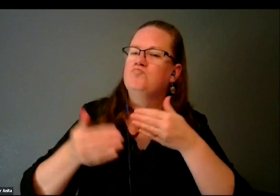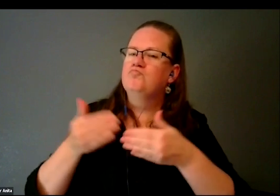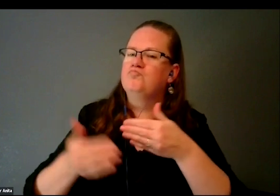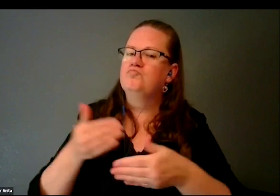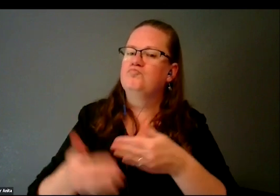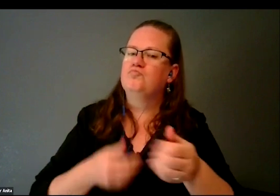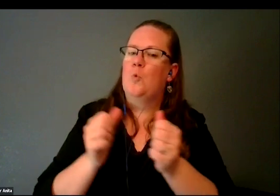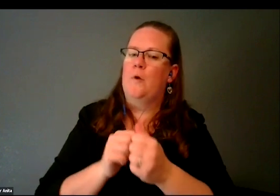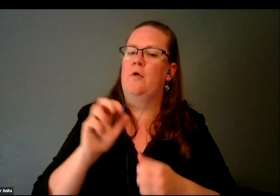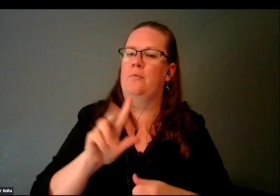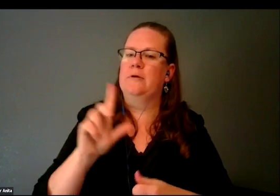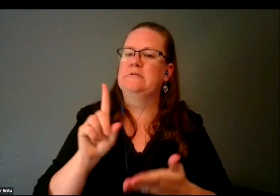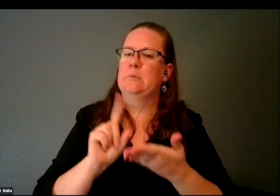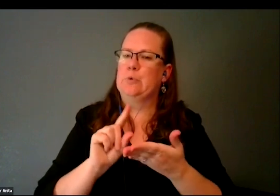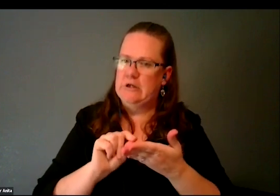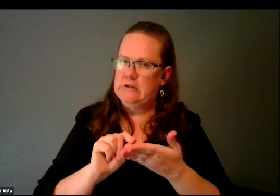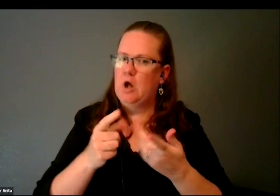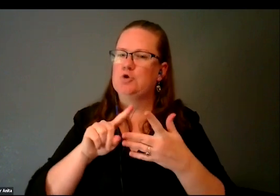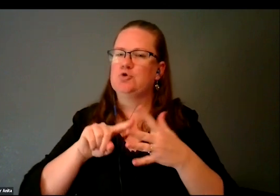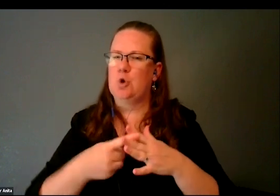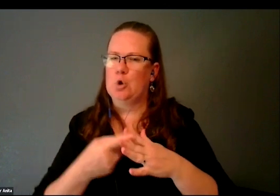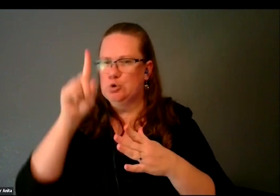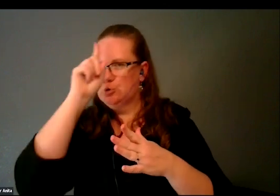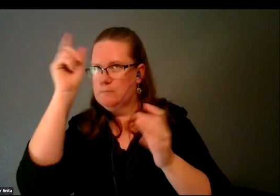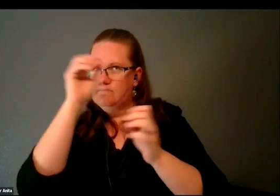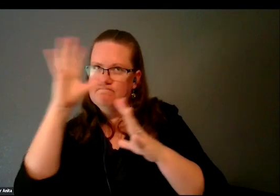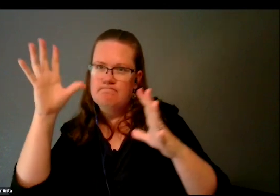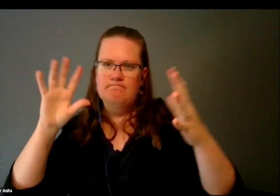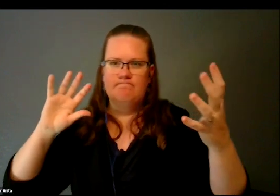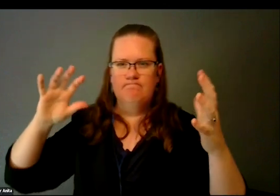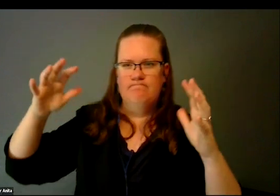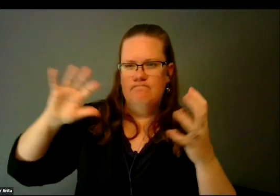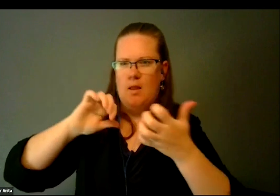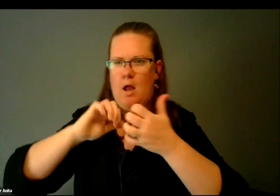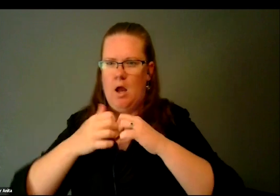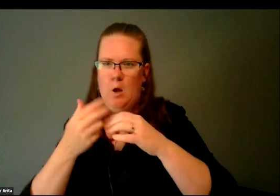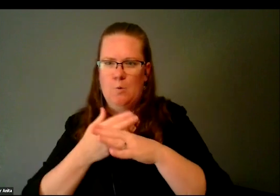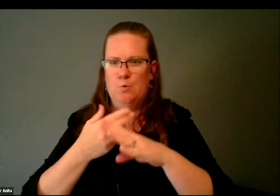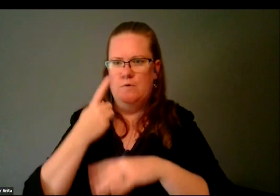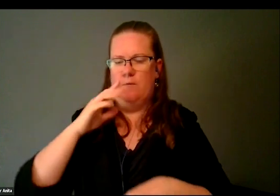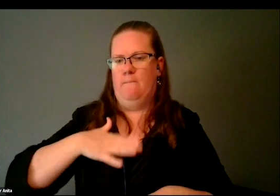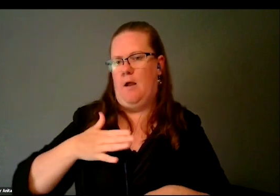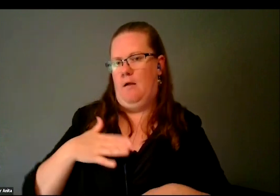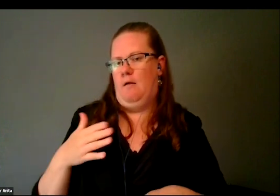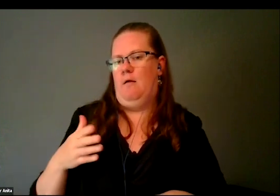and started to wrap my head around how I might utilize this in my own practice, in 2018,